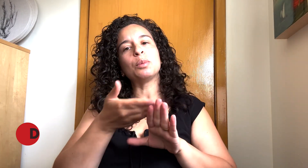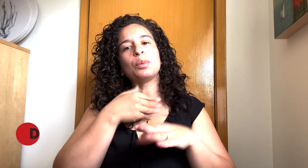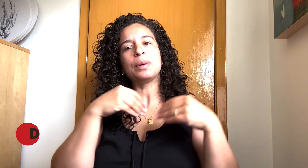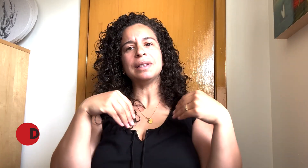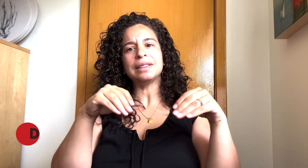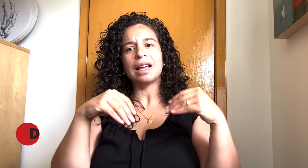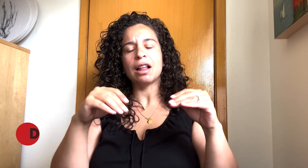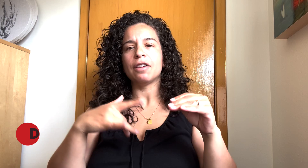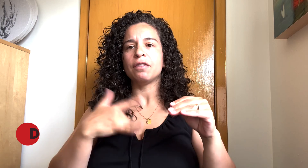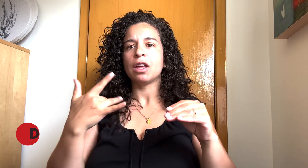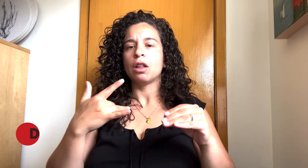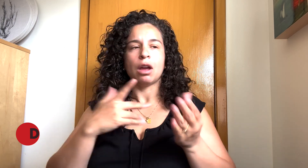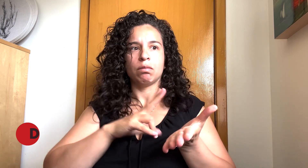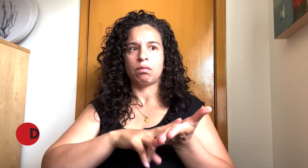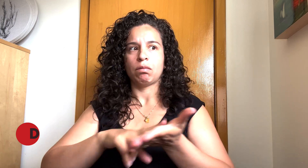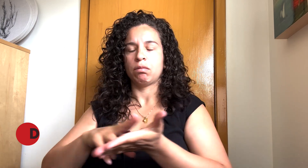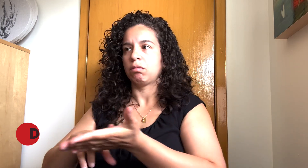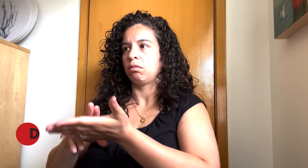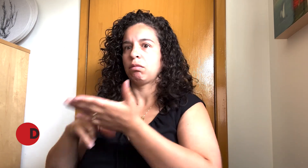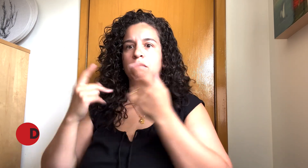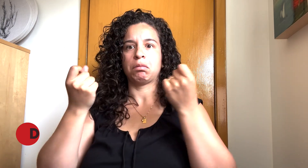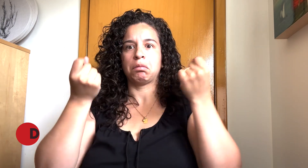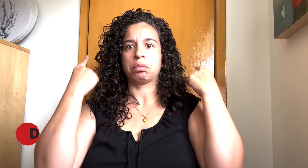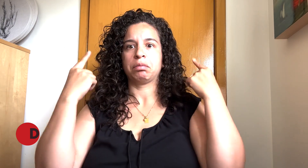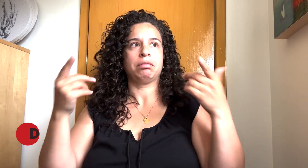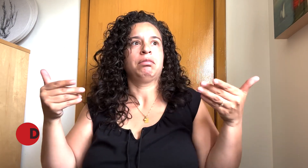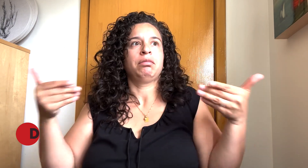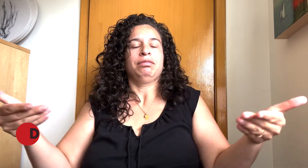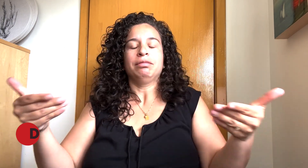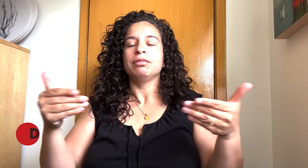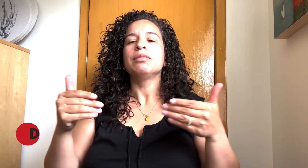I felt like I was signing various documents without full comprehension,